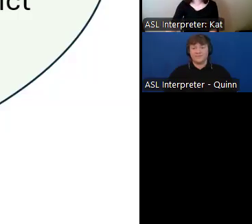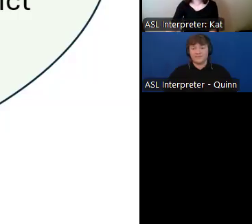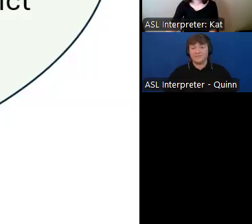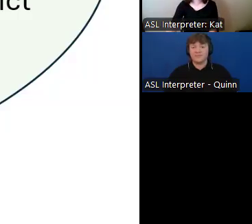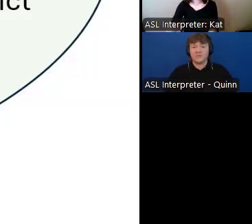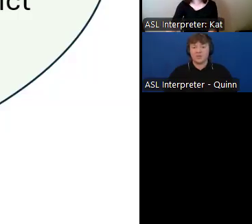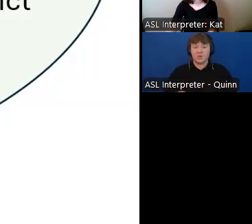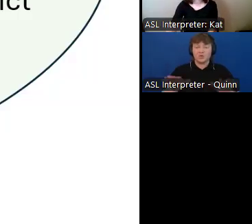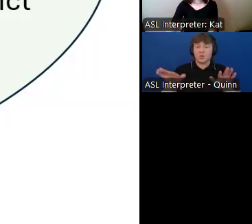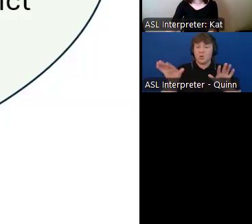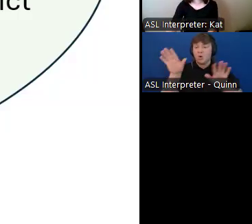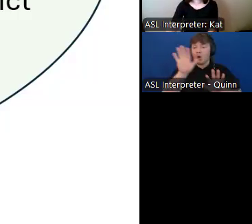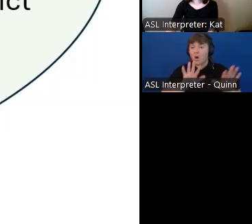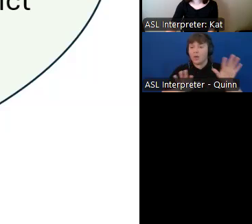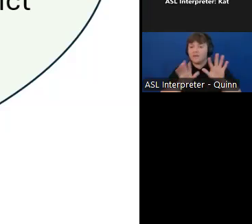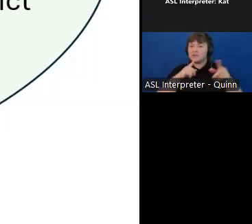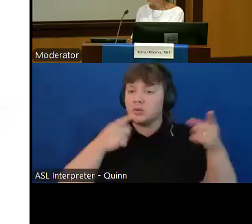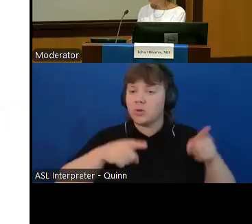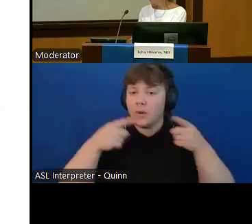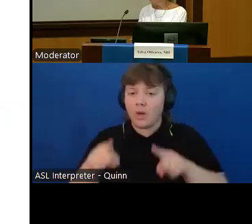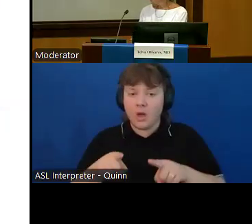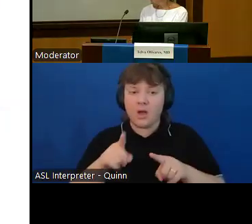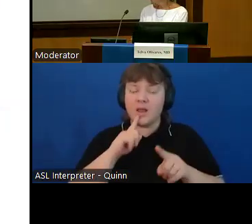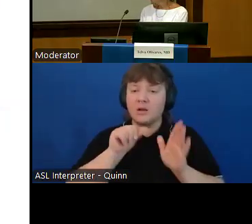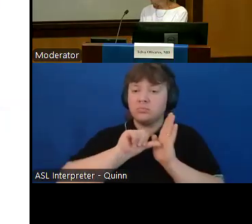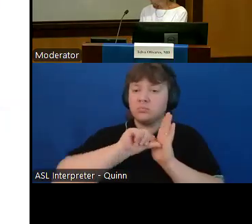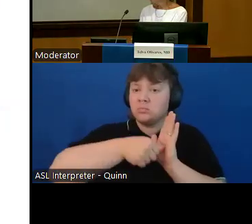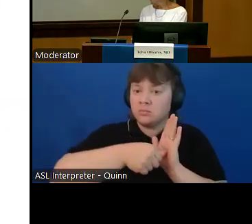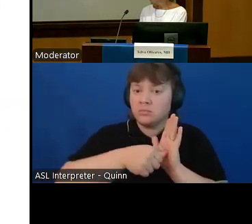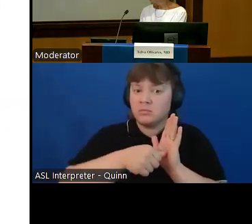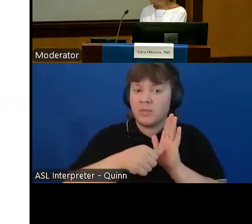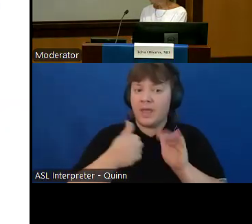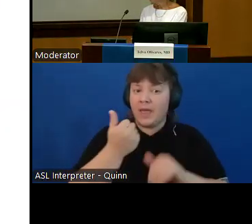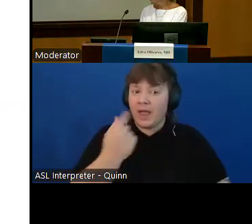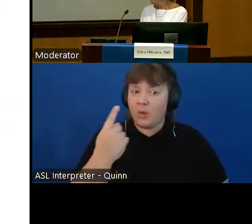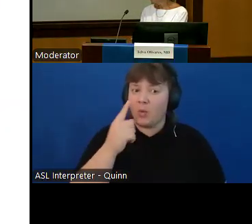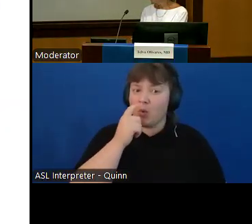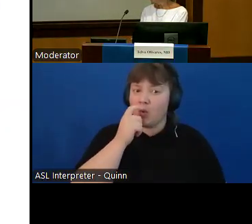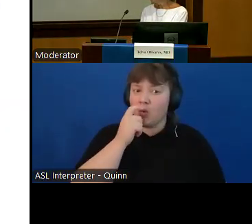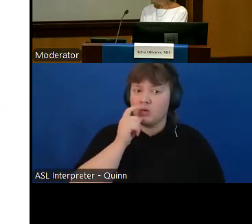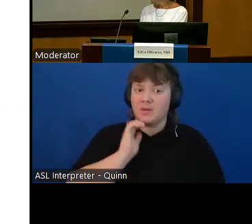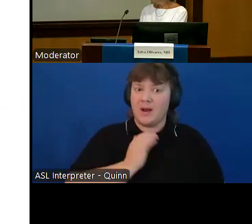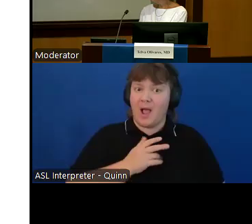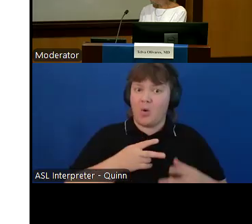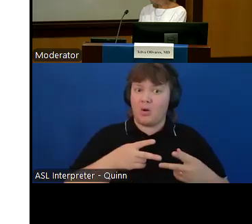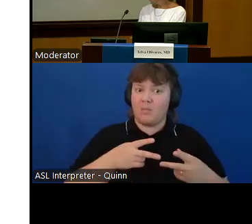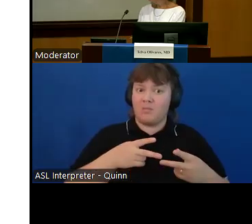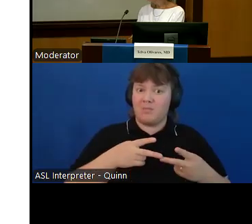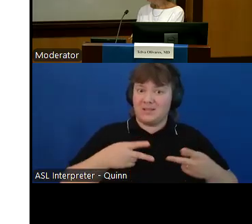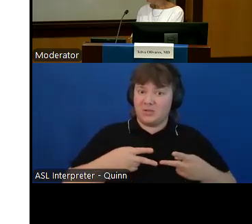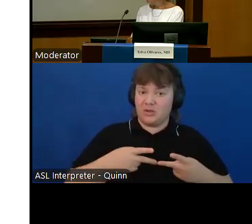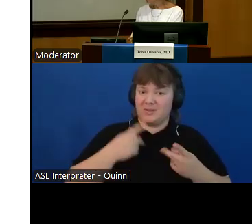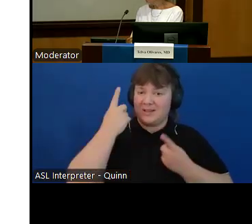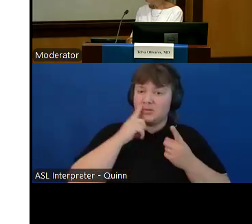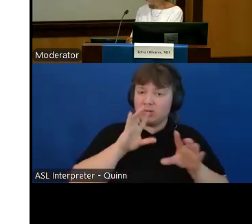to underscore that anybody who in our position considers participating in MADE uh as that mental